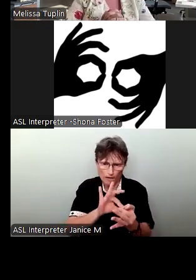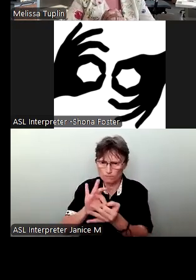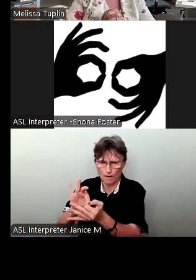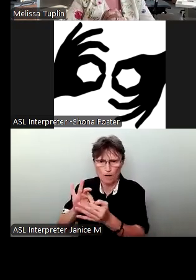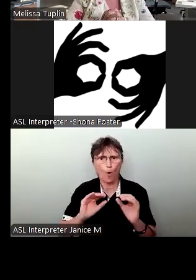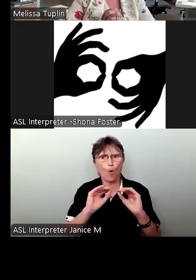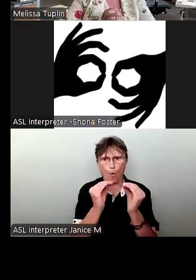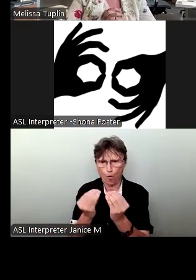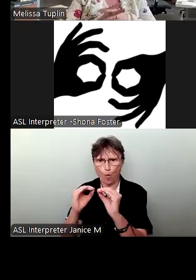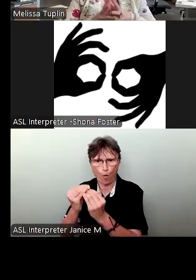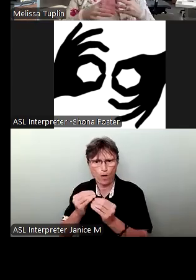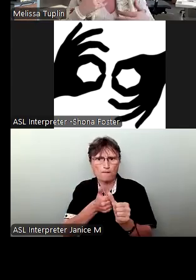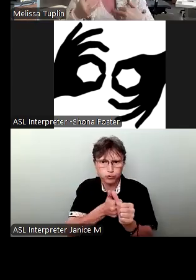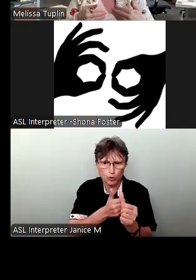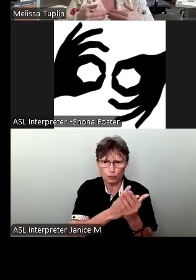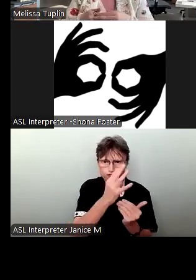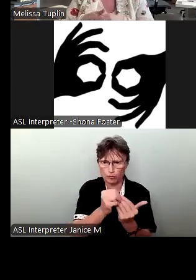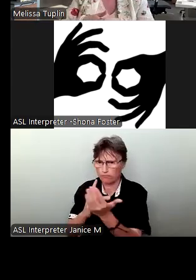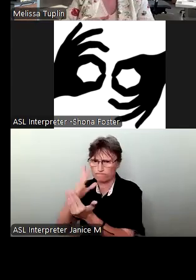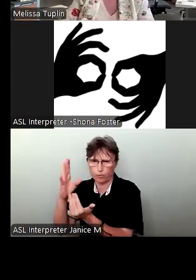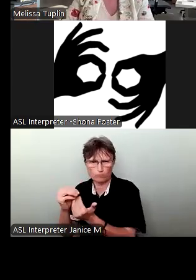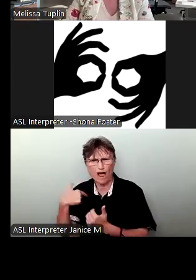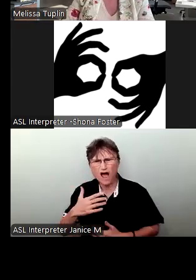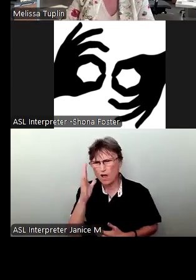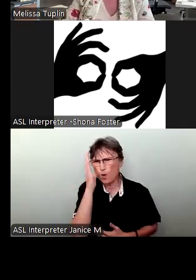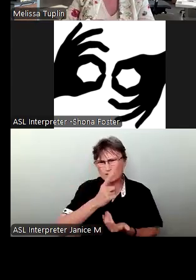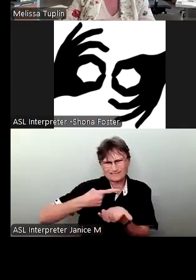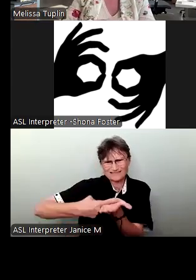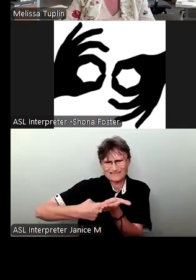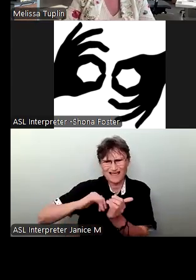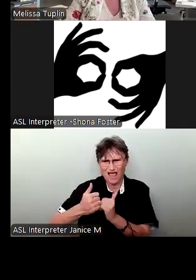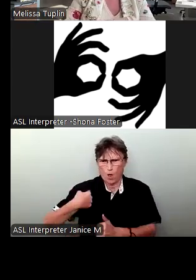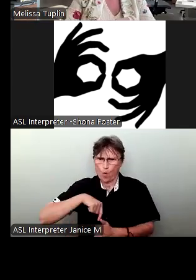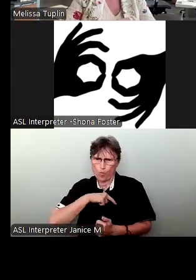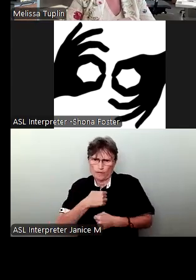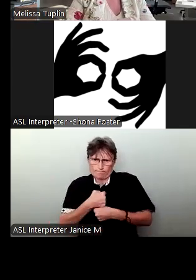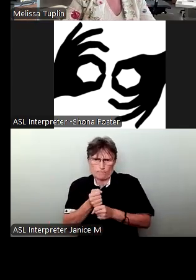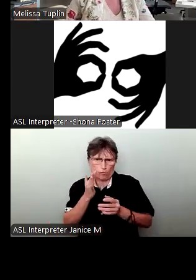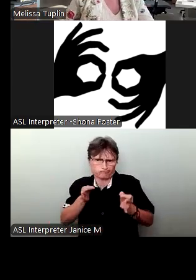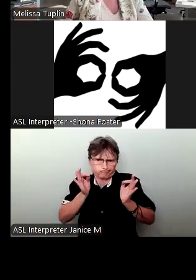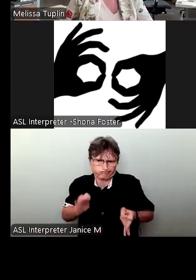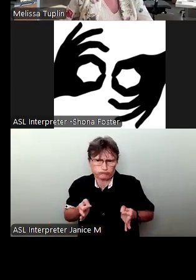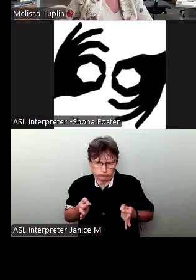program. I'll speak more to how those funding decisions are made later on in the session.